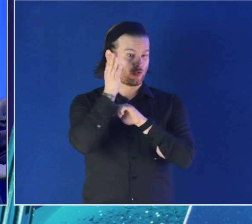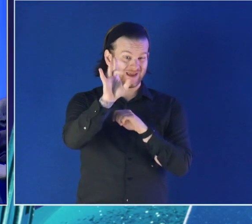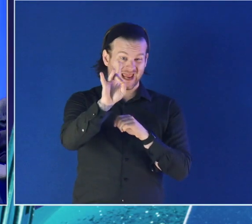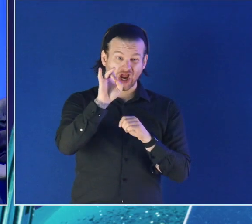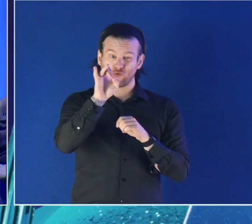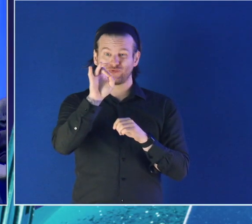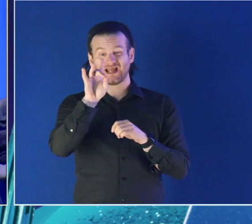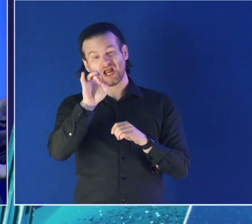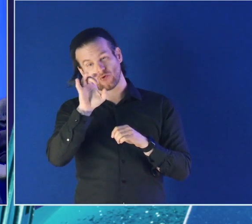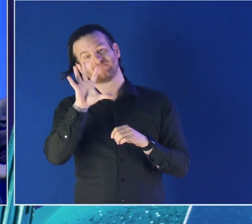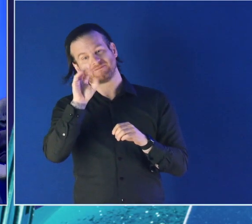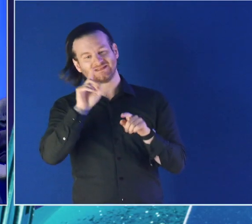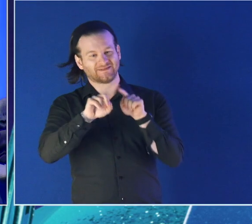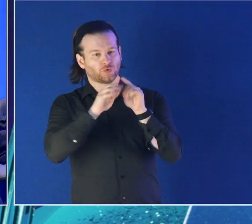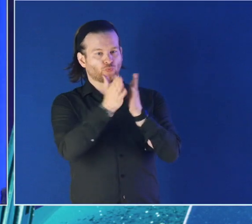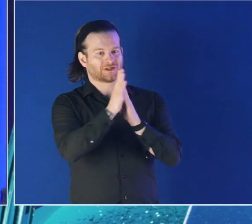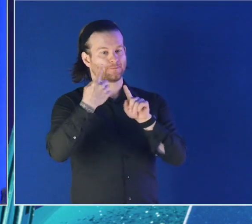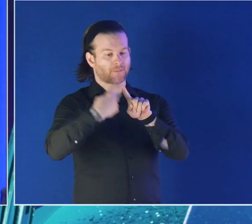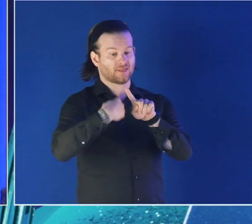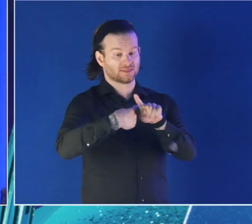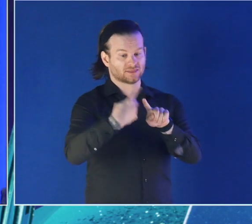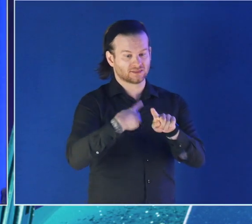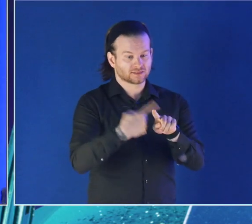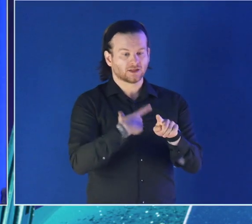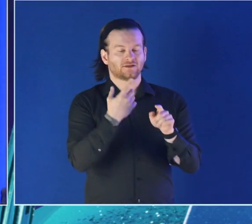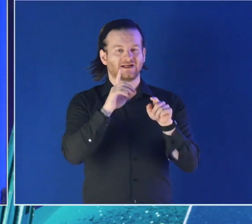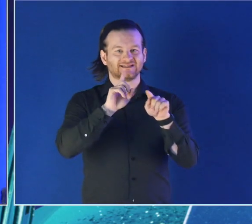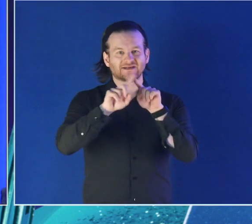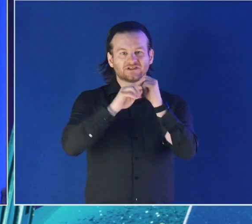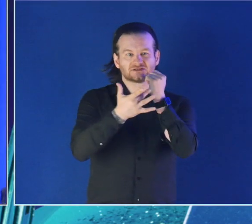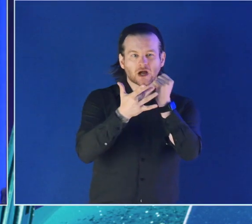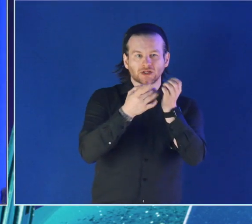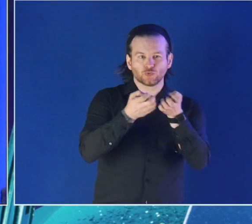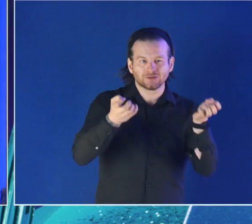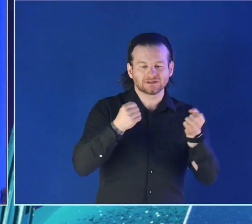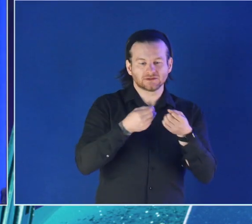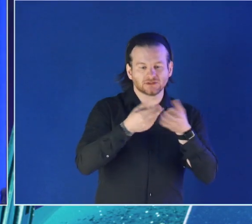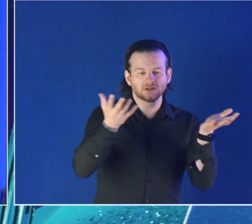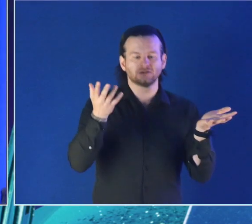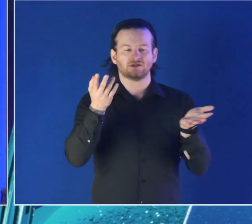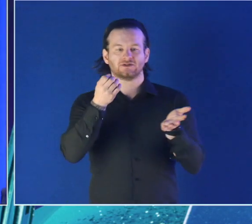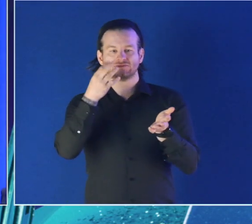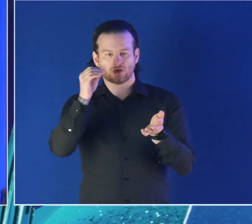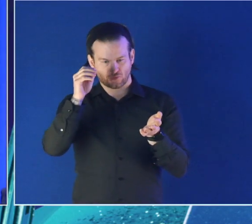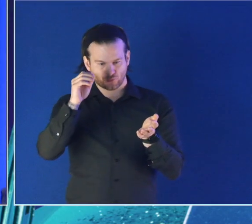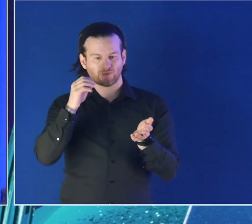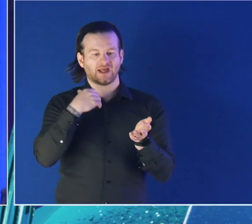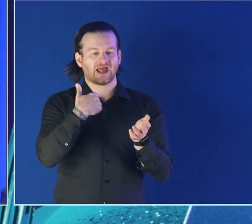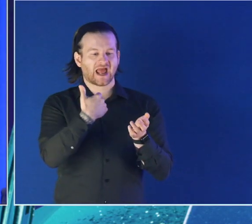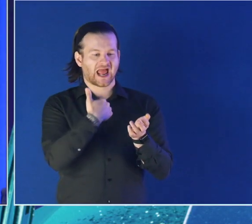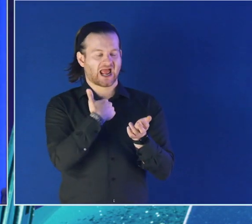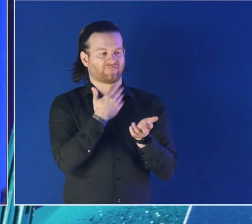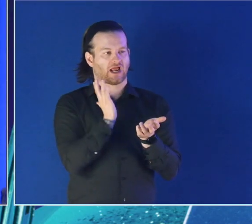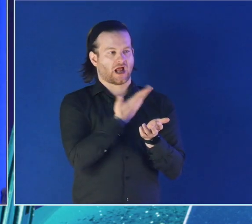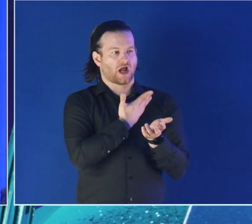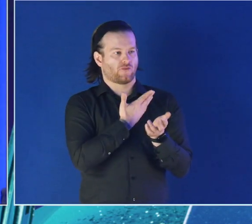to announce our Voice Preservation Dashboard. Neil mentioned it. What is the Voice Preservation Dashboard?